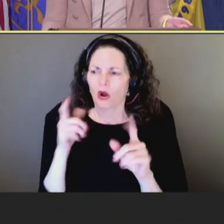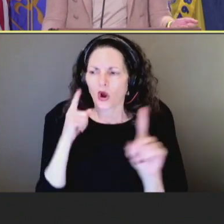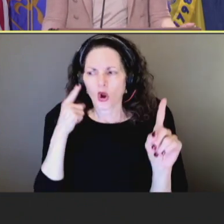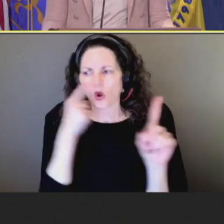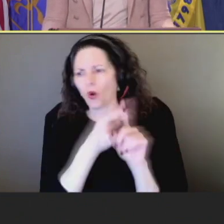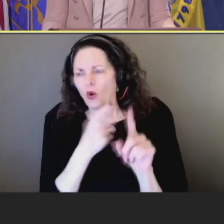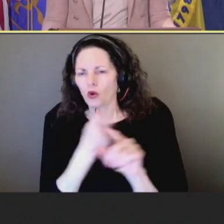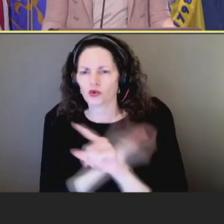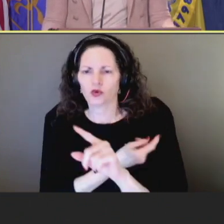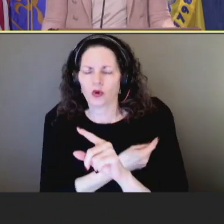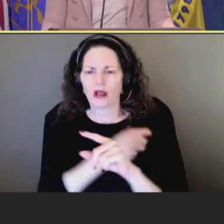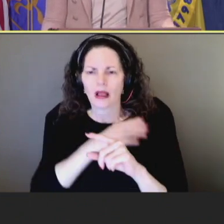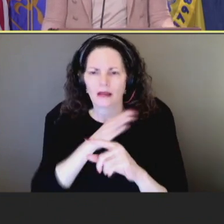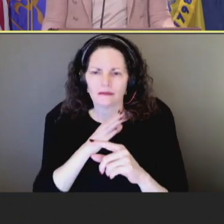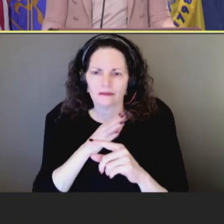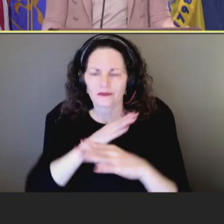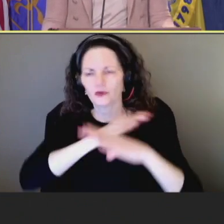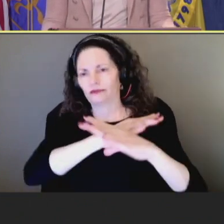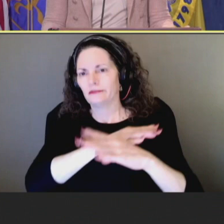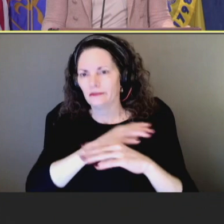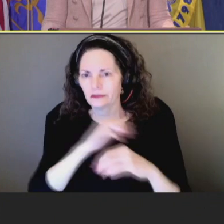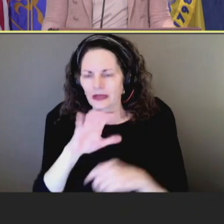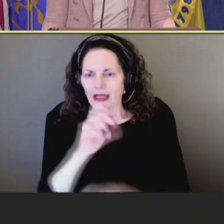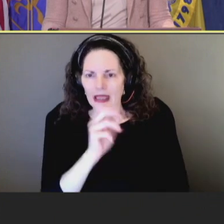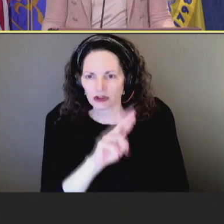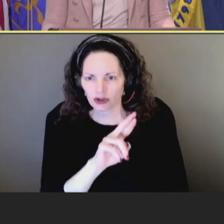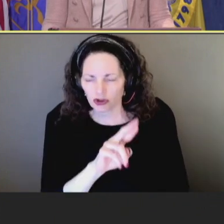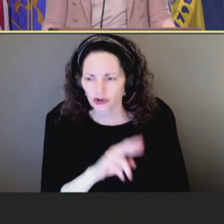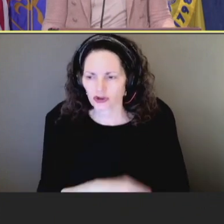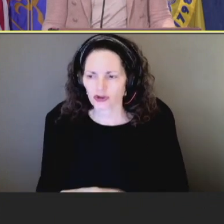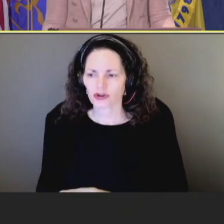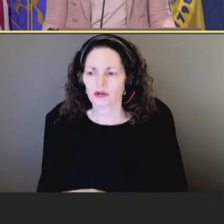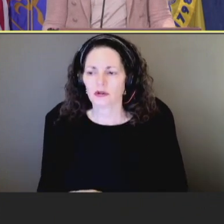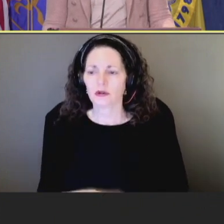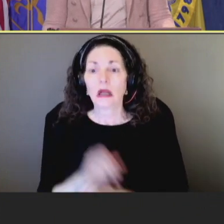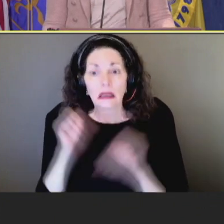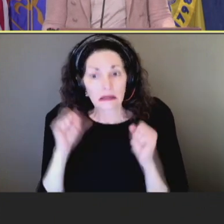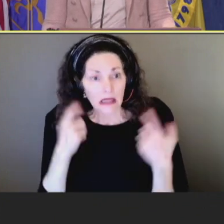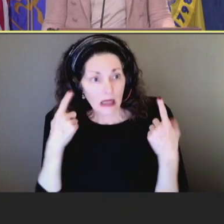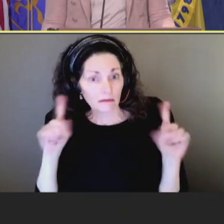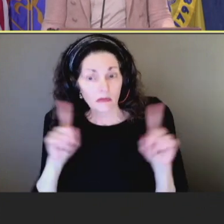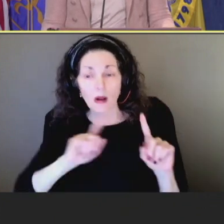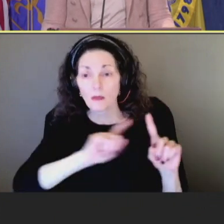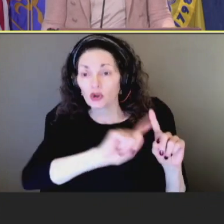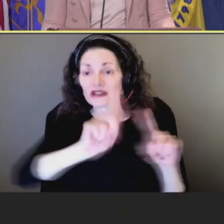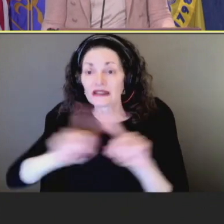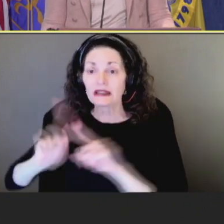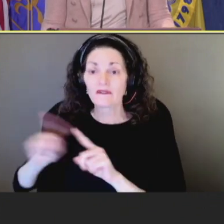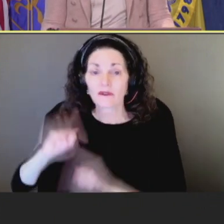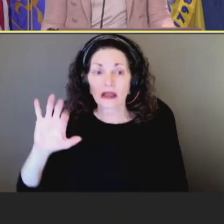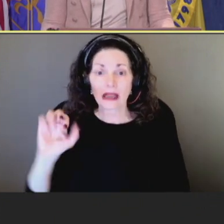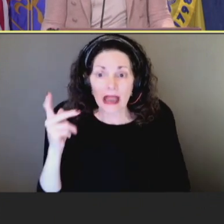transformative benefit achieved across multiple cancer subtypes for early and late-stage cancers,